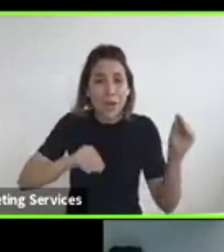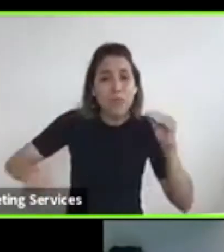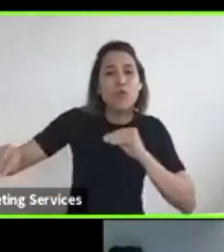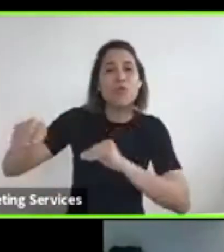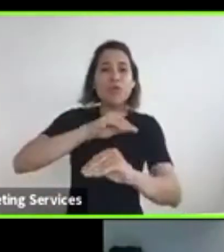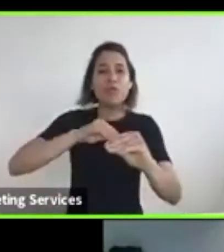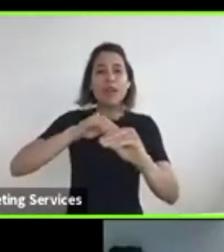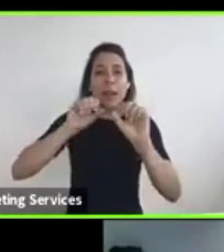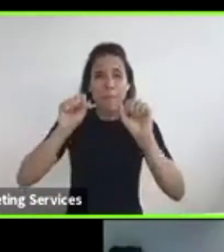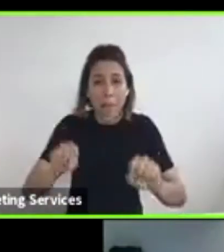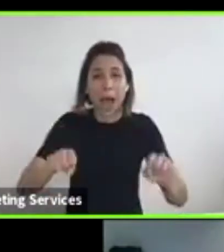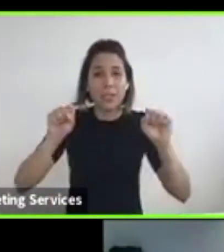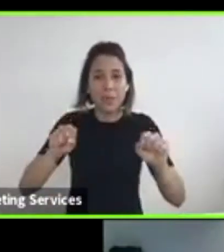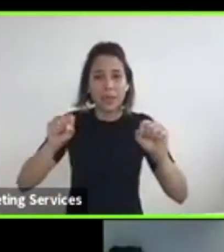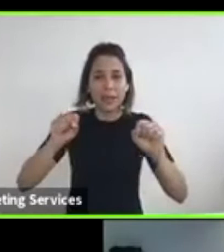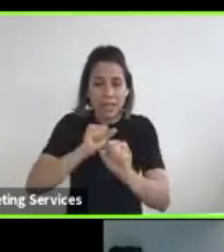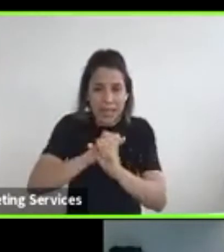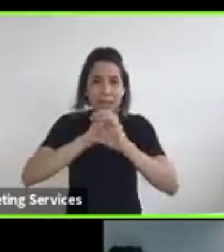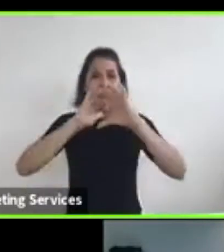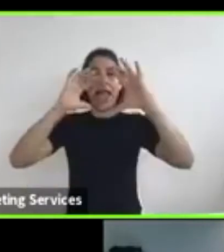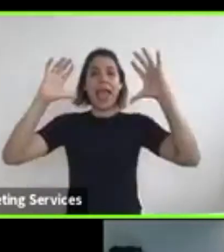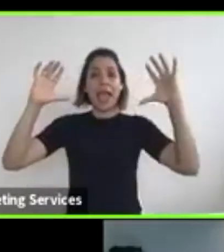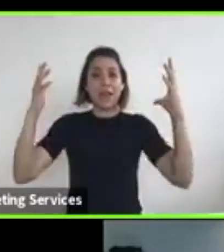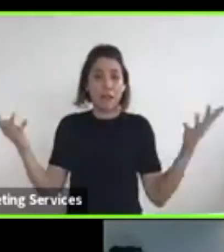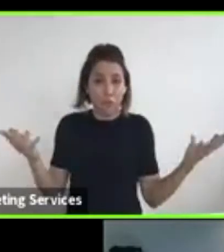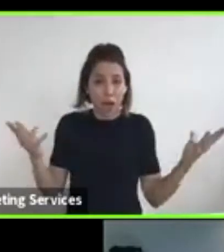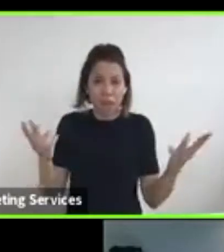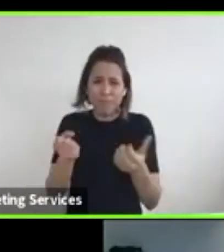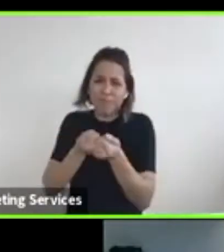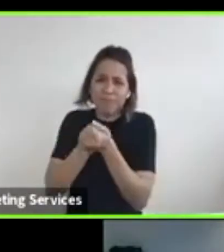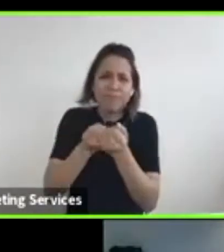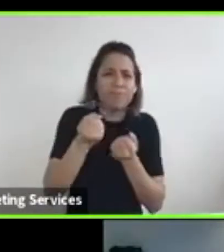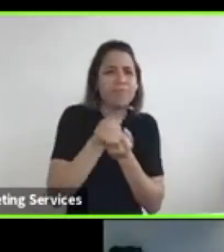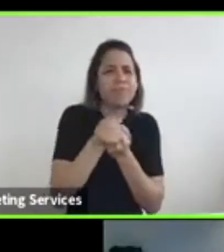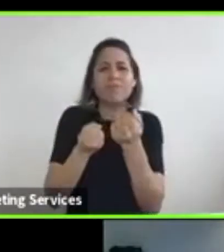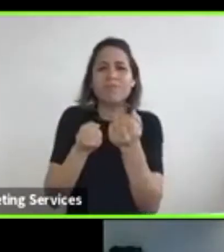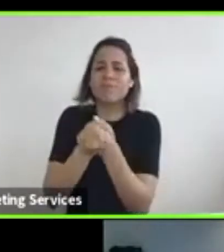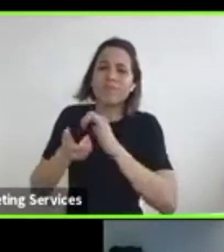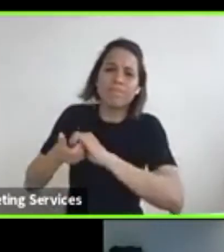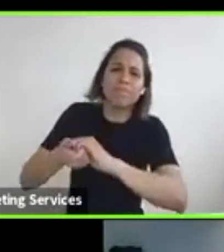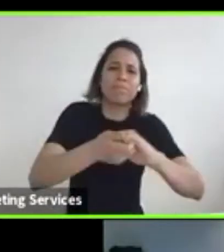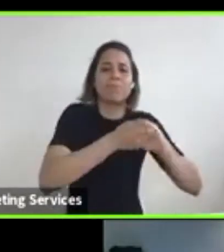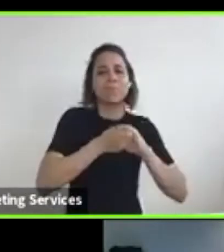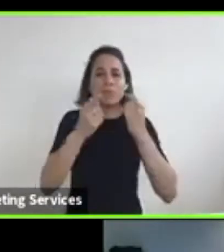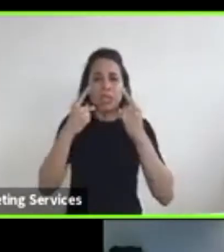OF REPRESENTATION, ALLYSHIP AND ACCOMPLISHMENT, THAT I AM HUMBLED TO BE HERE WITH YOU TODAY, AND